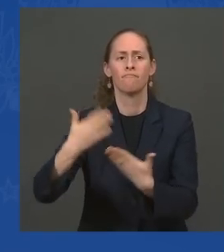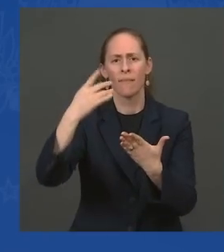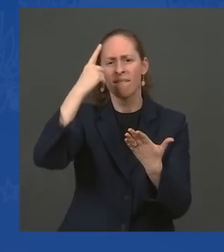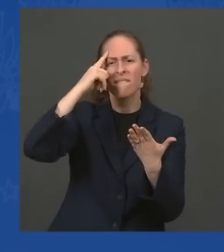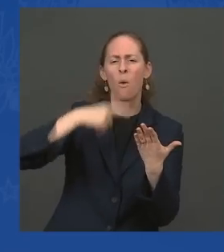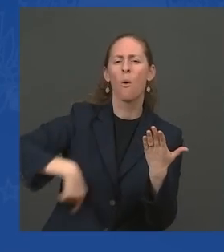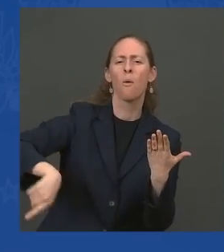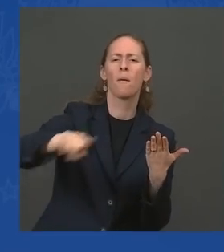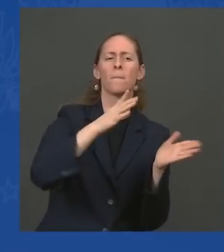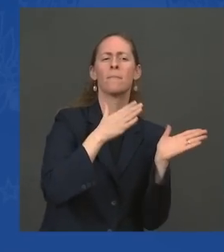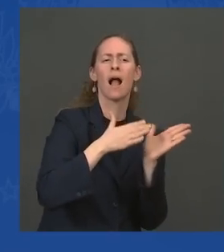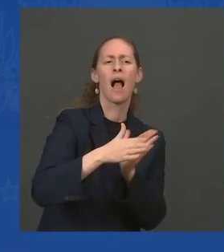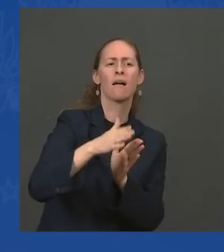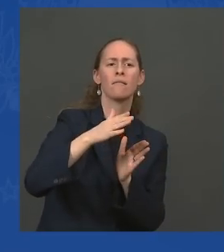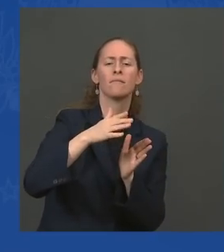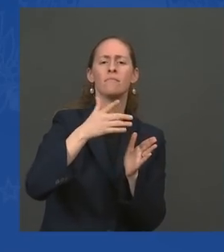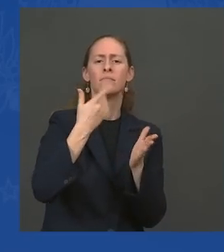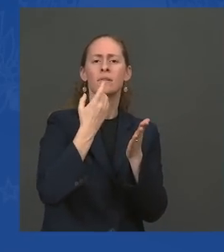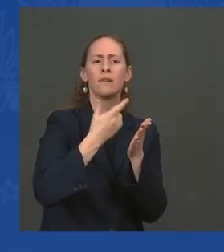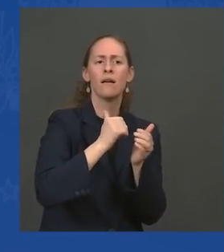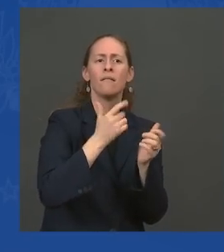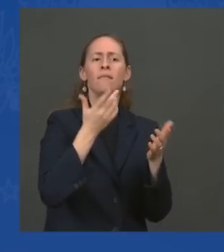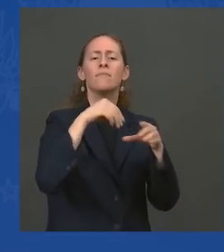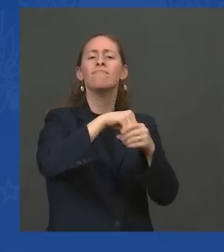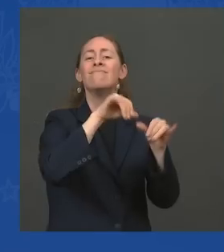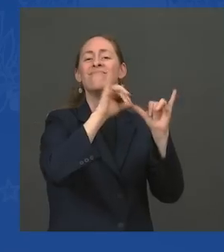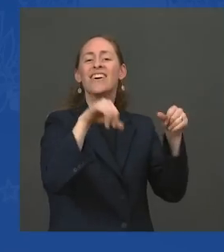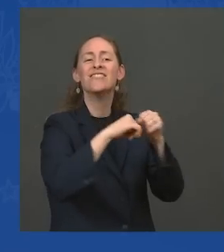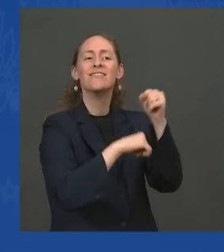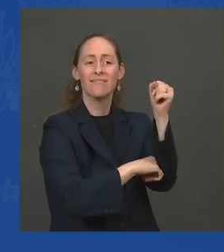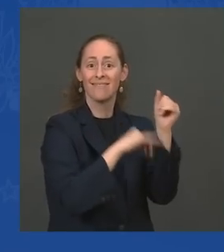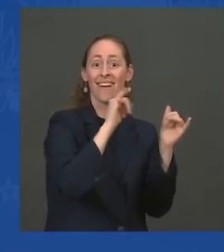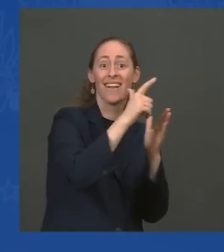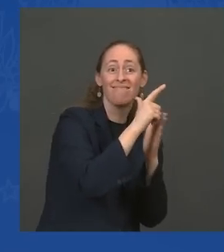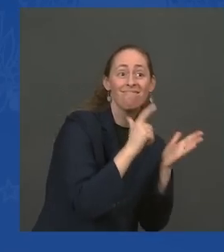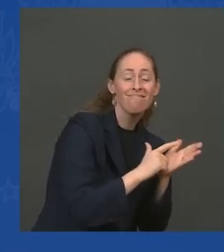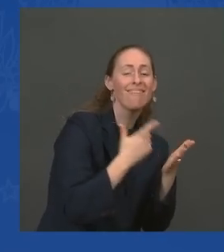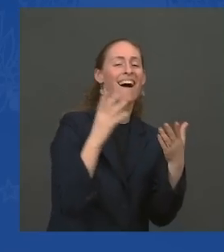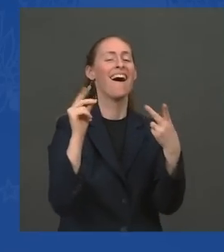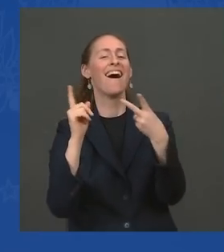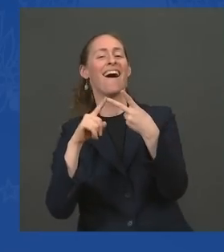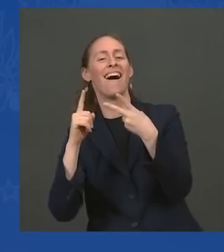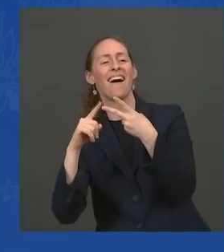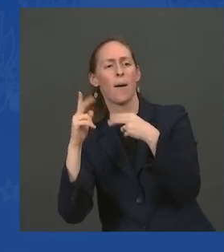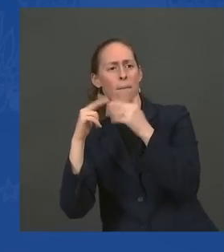the infrastructure law we just signed and the Build Back Better plan are being considered this week in Congress --